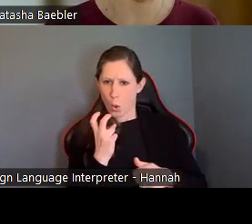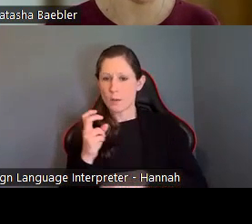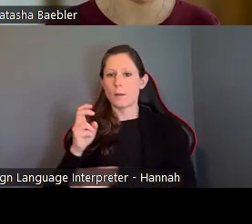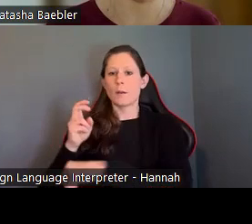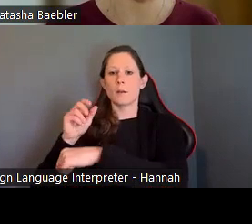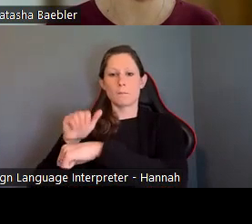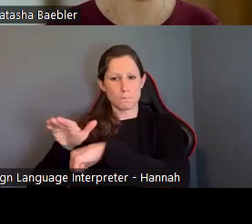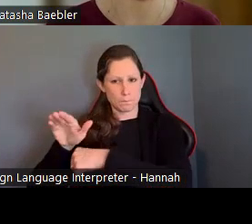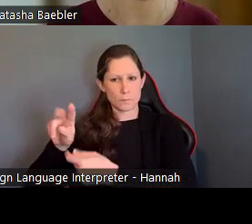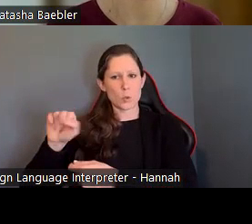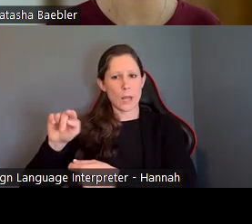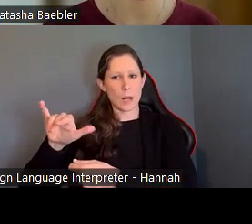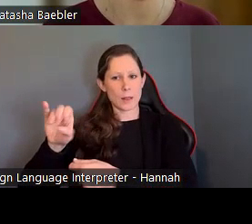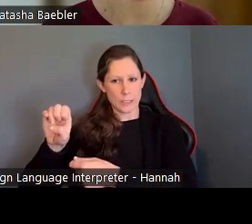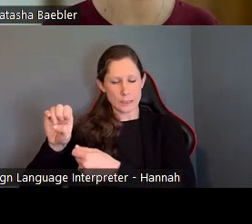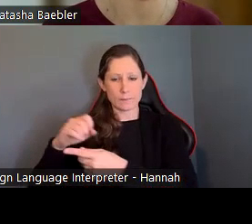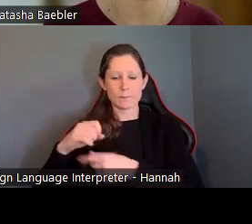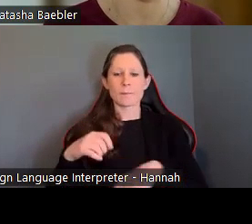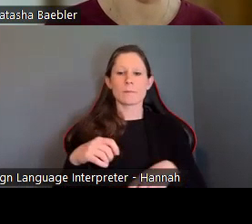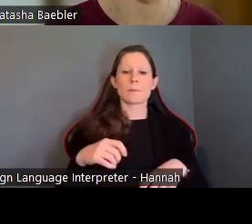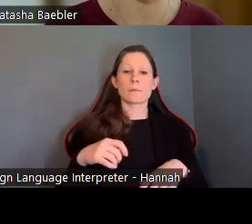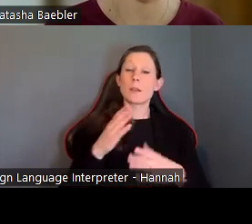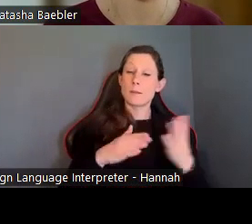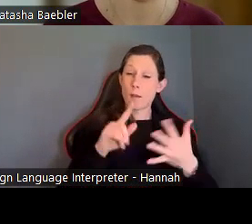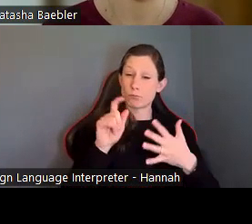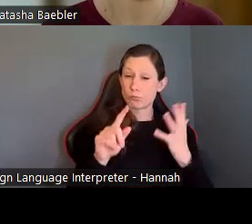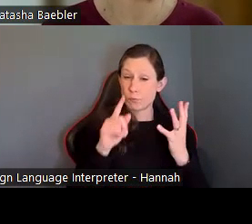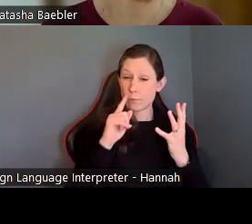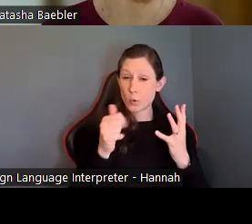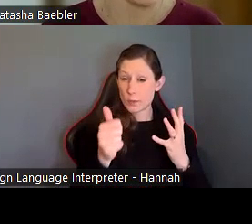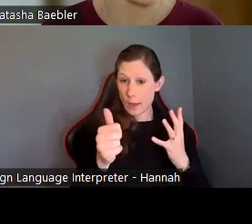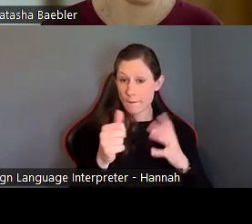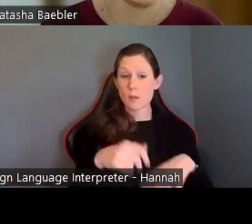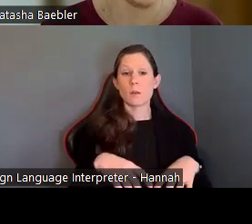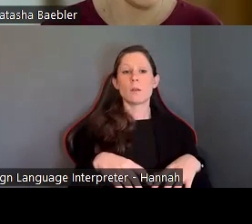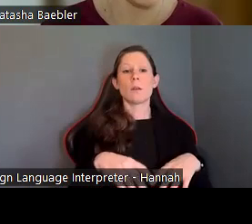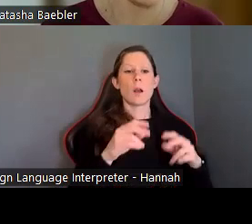today, to begin to explore what DEI means to you.